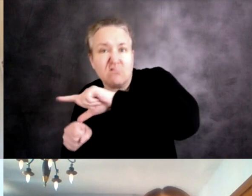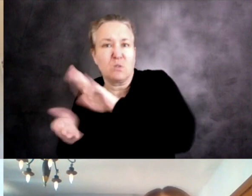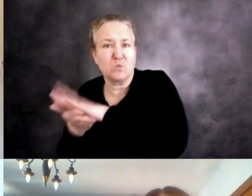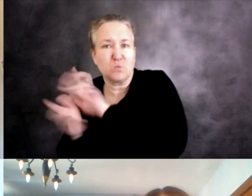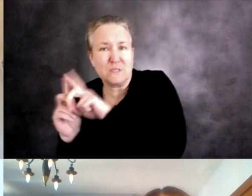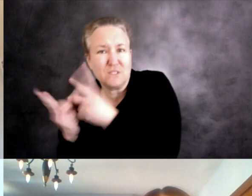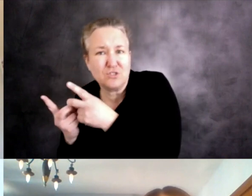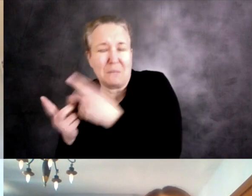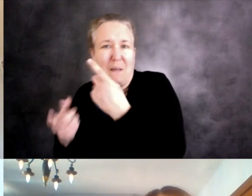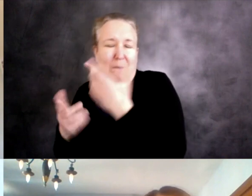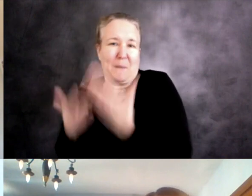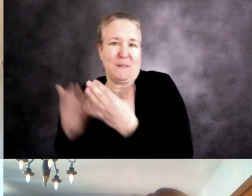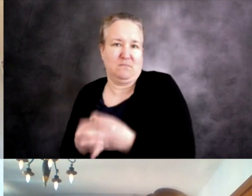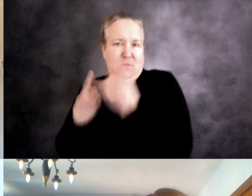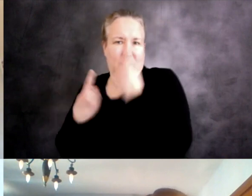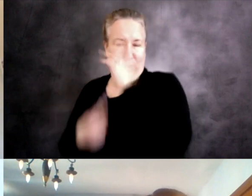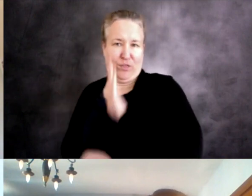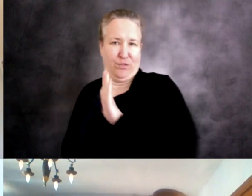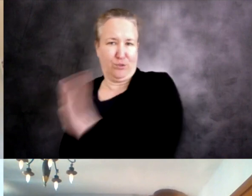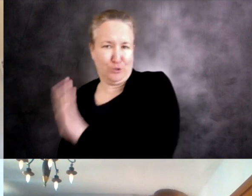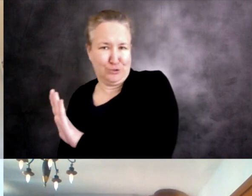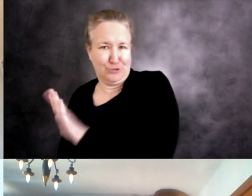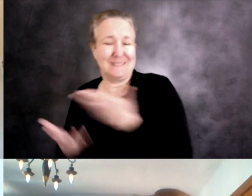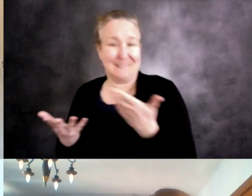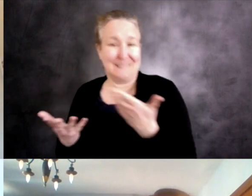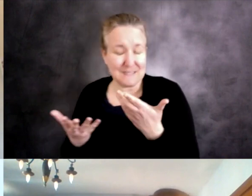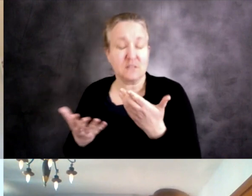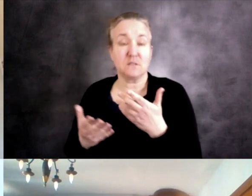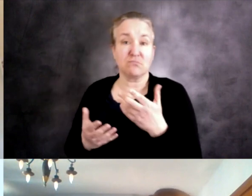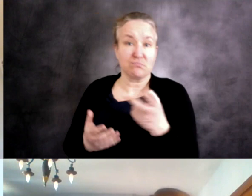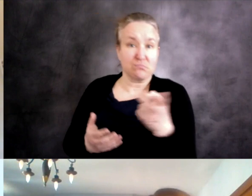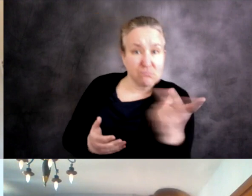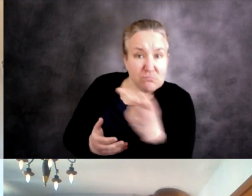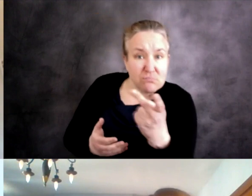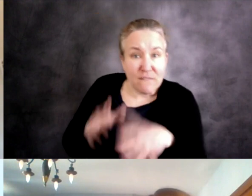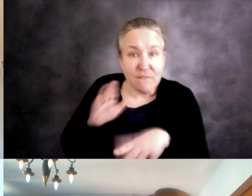How have you guys found any ways other than that for parents to get accurate information?